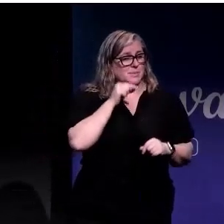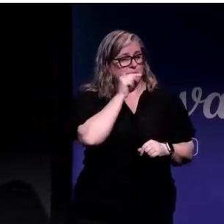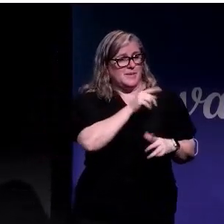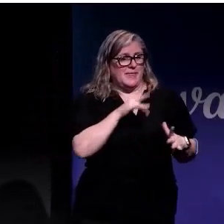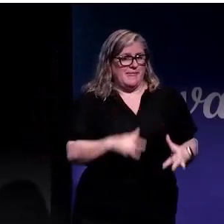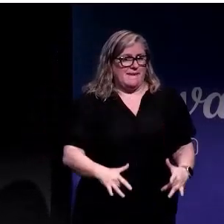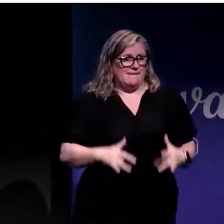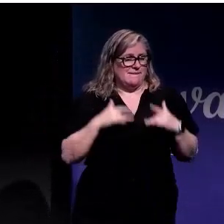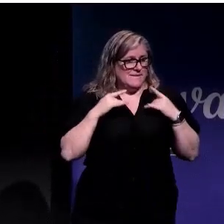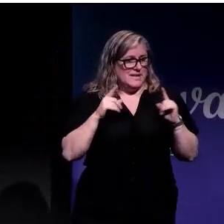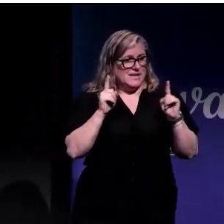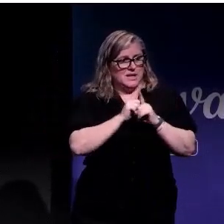a previous night or the previous day. Okay.